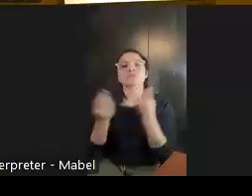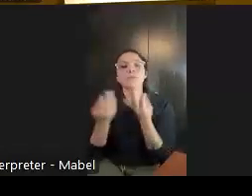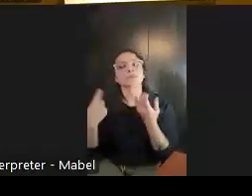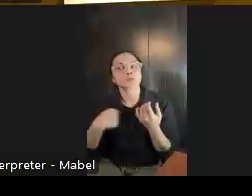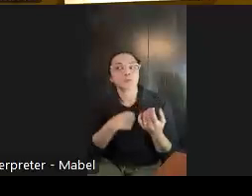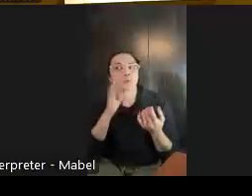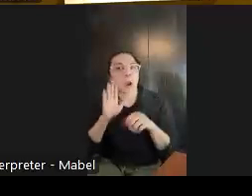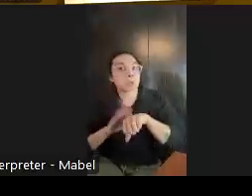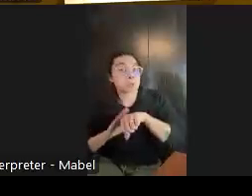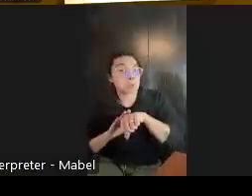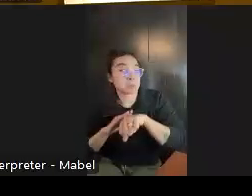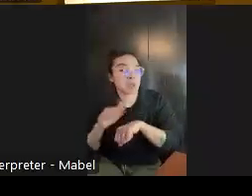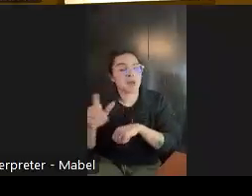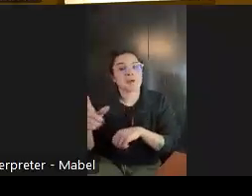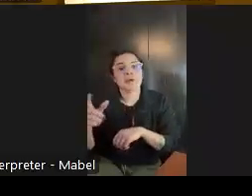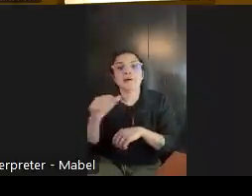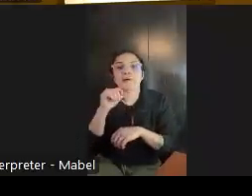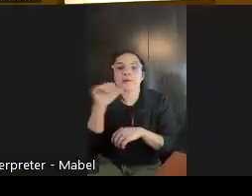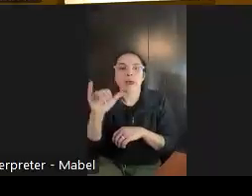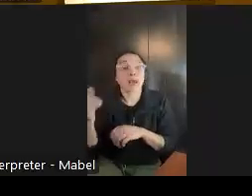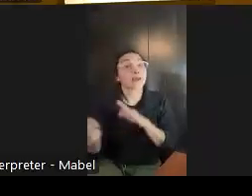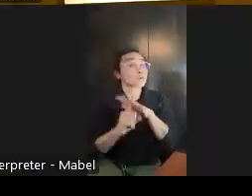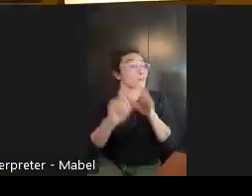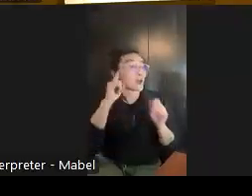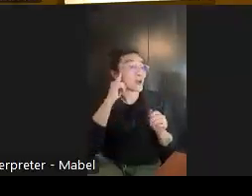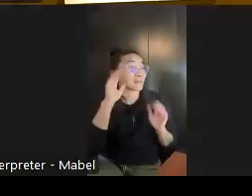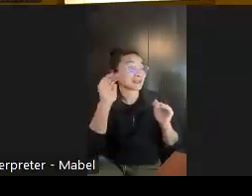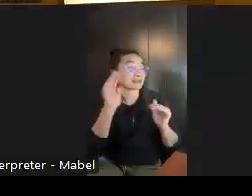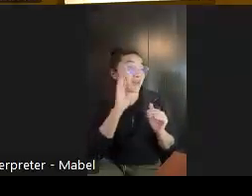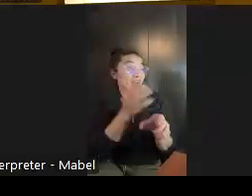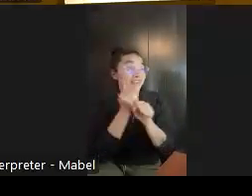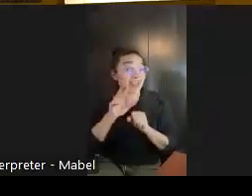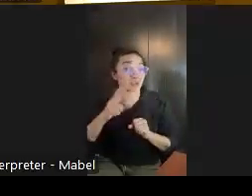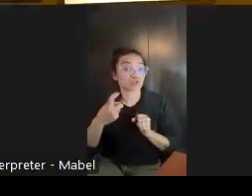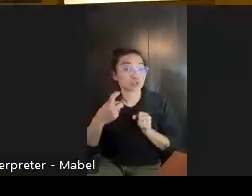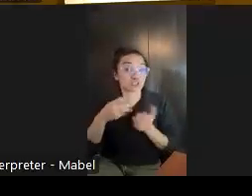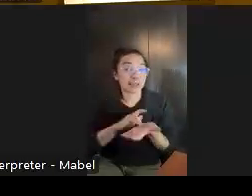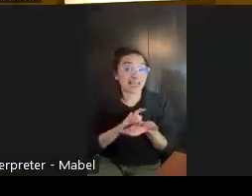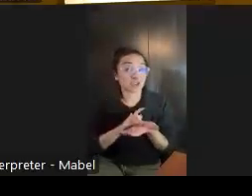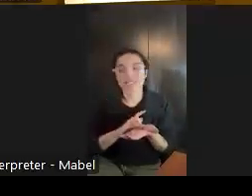coming disappointed thinking they're going to get prescriptions um in in our service and so start